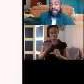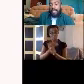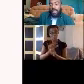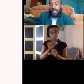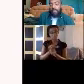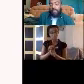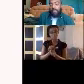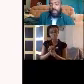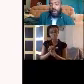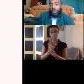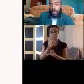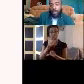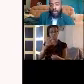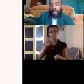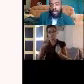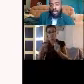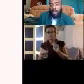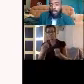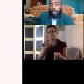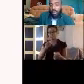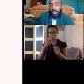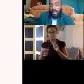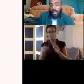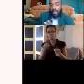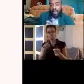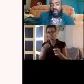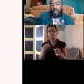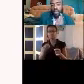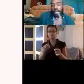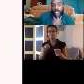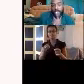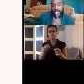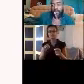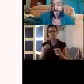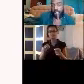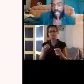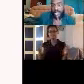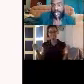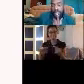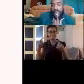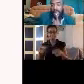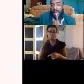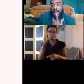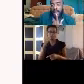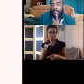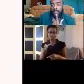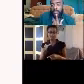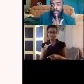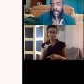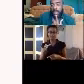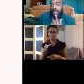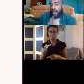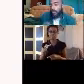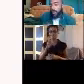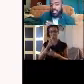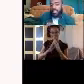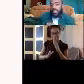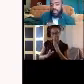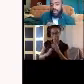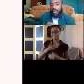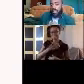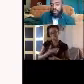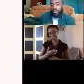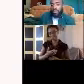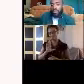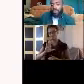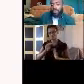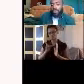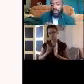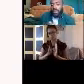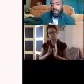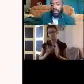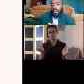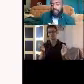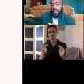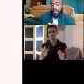is really important. And then here this influence, the influence is what can you do. So, it is